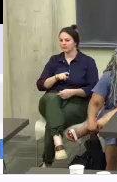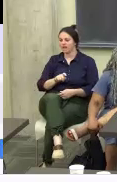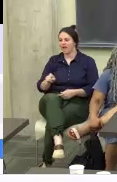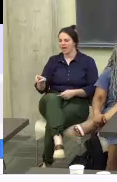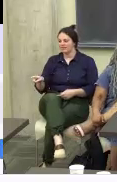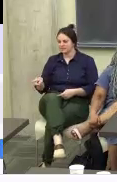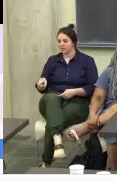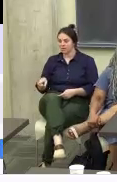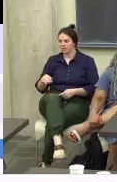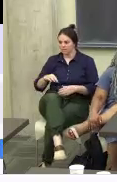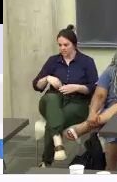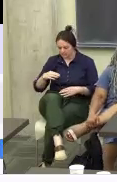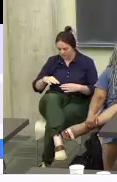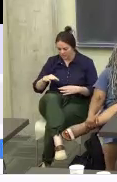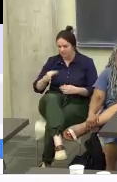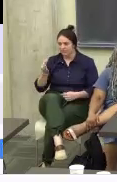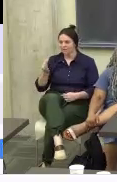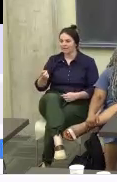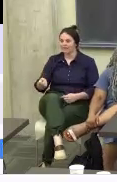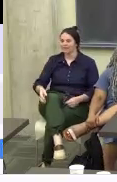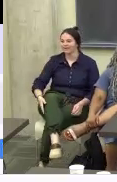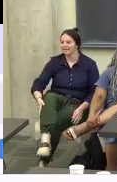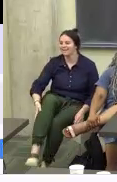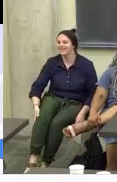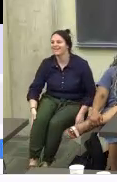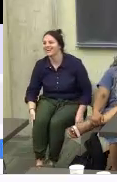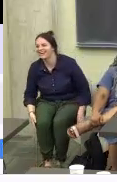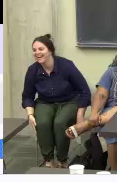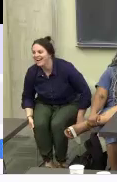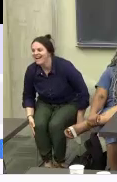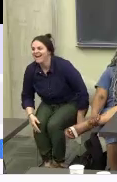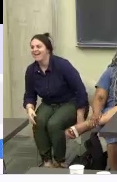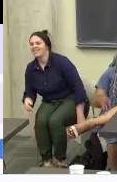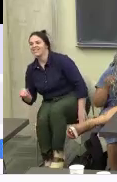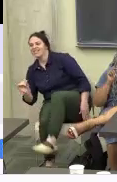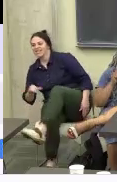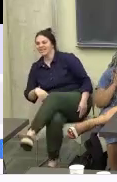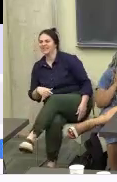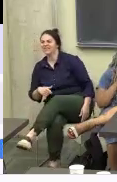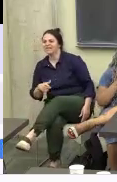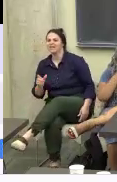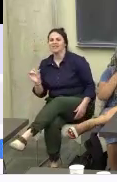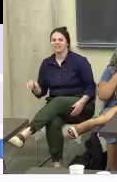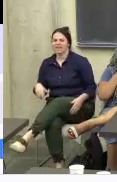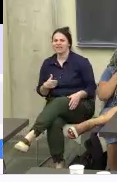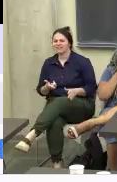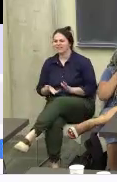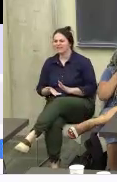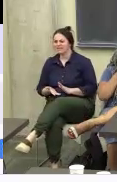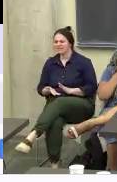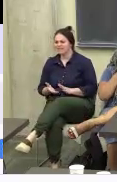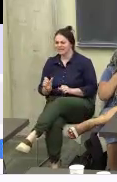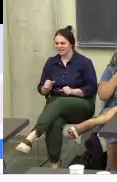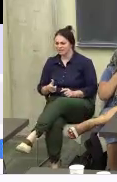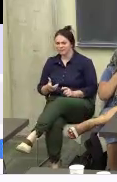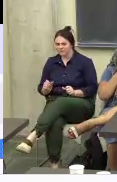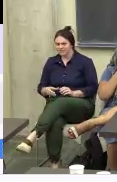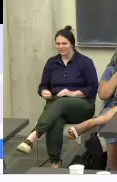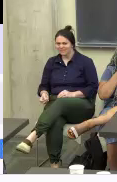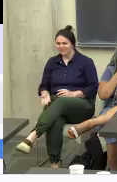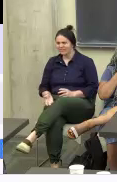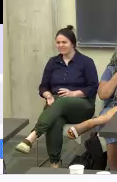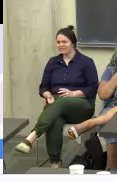I think that um And apparently, like one of the pieces I got out of what you read is that you know